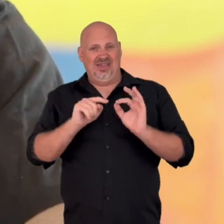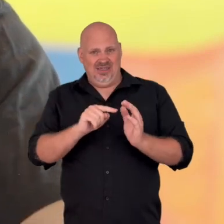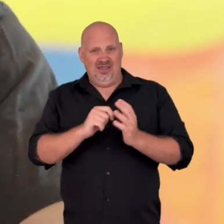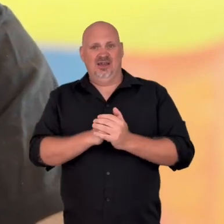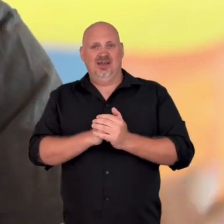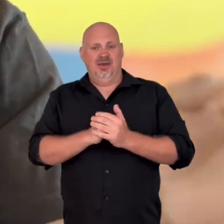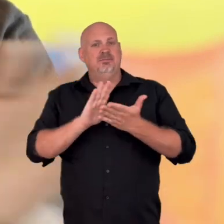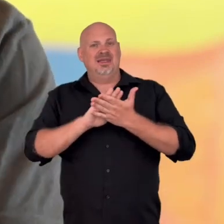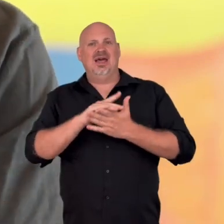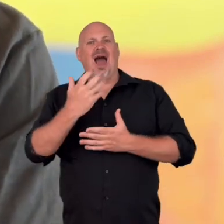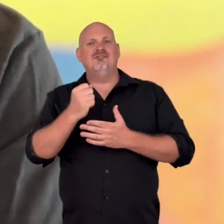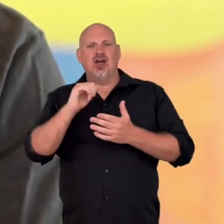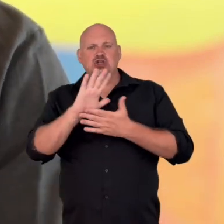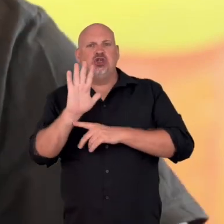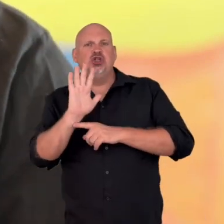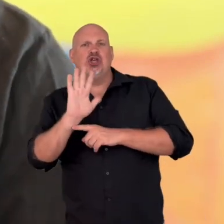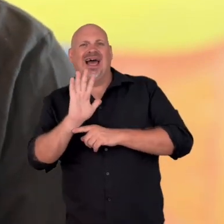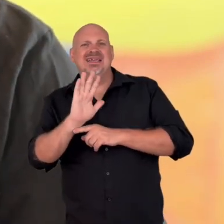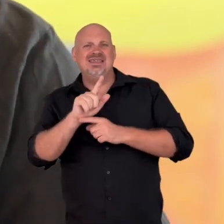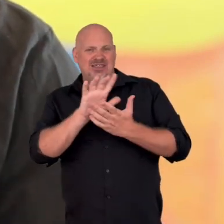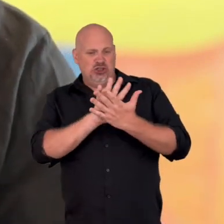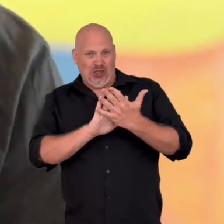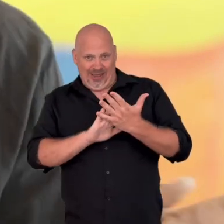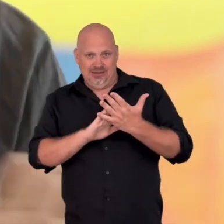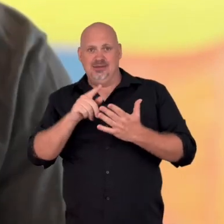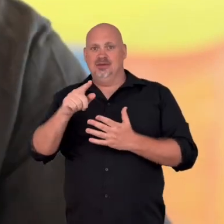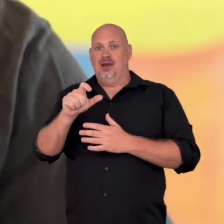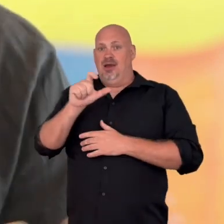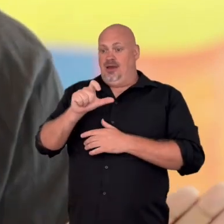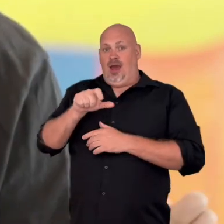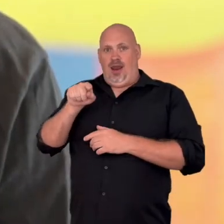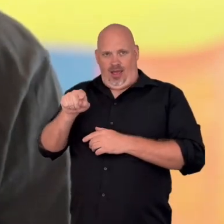the palette that we we're gonna mix now to paint the flower